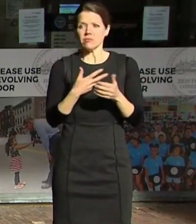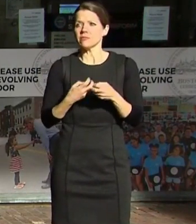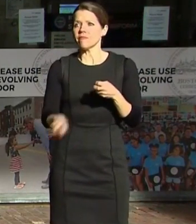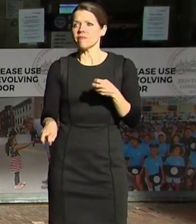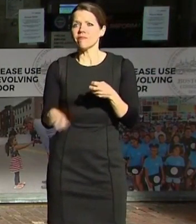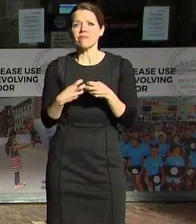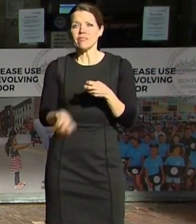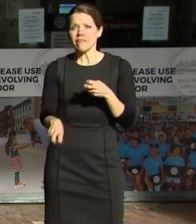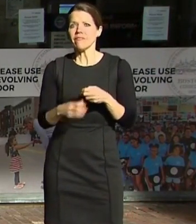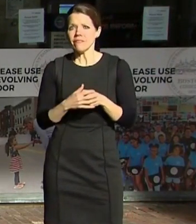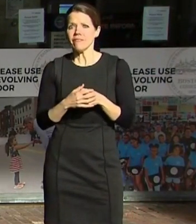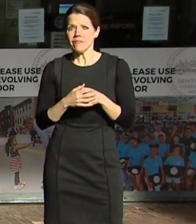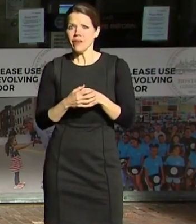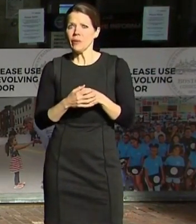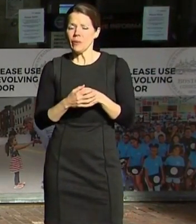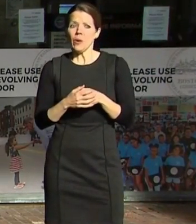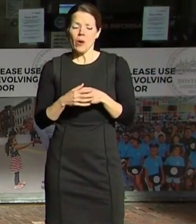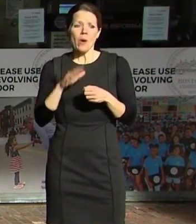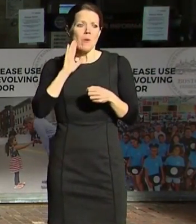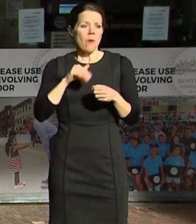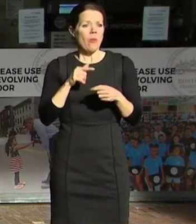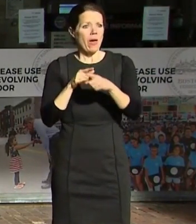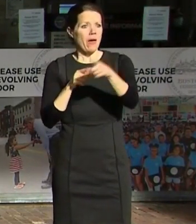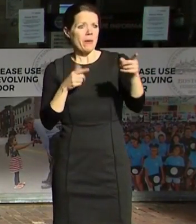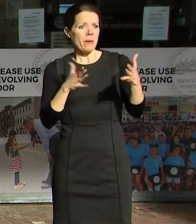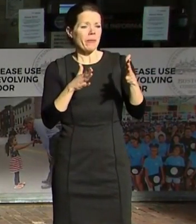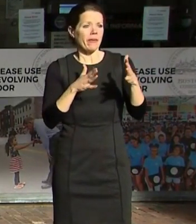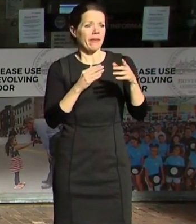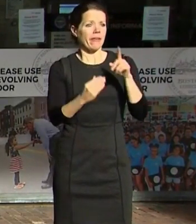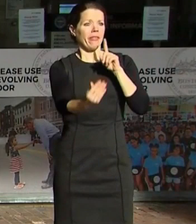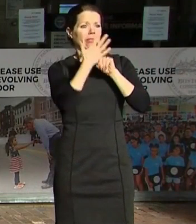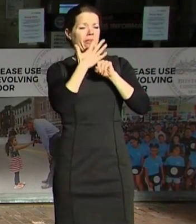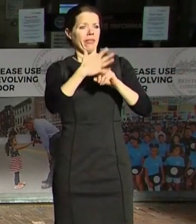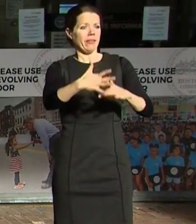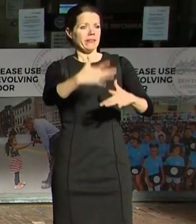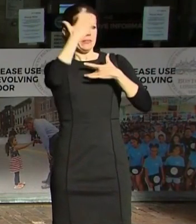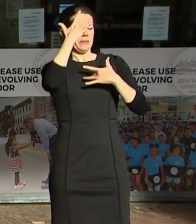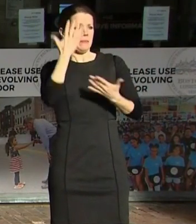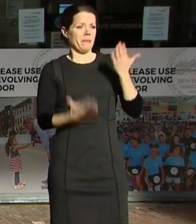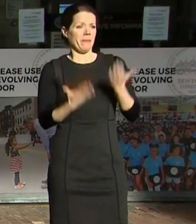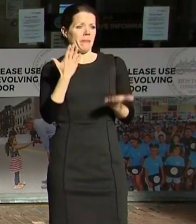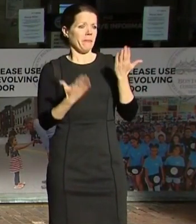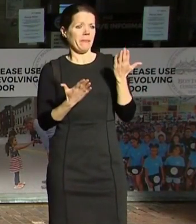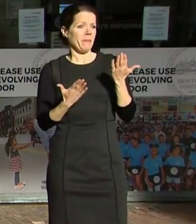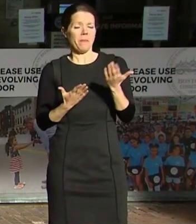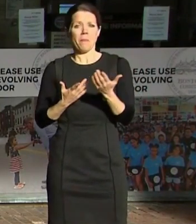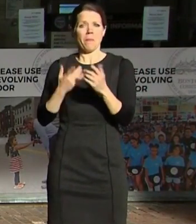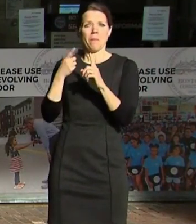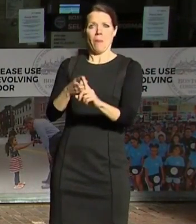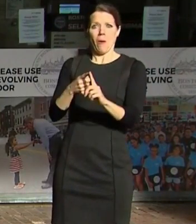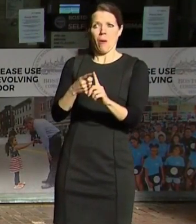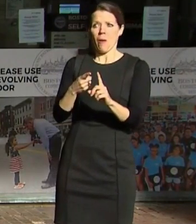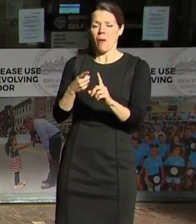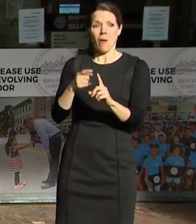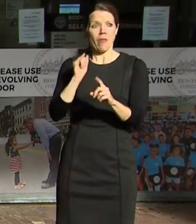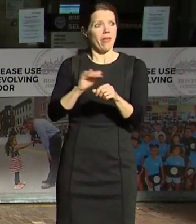AND ALL THAT PROVIDES THE CITY SERVICES UNDER MAYOR WALSH. IT IS PRETTY TOUGH TO BE ON THE FIRST LINE. YOU KNOW YOU ARE GOING INTO THE LINE OF FIRE. BUT THAT IS OUR JOB.